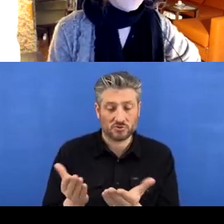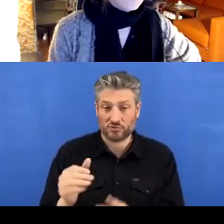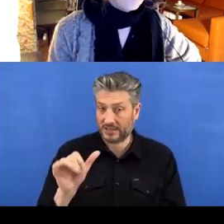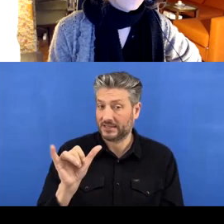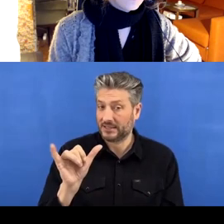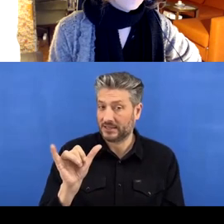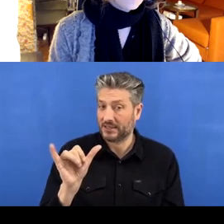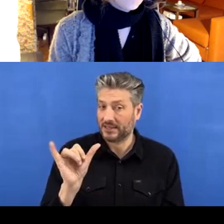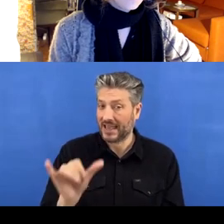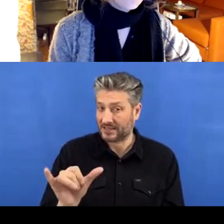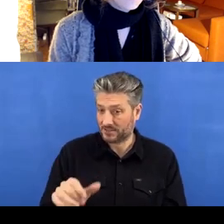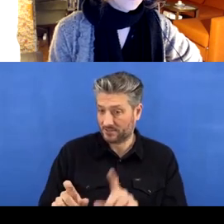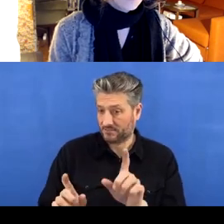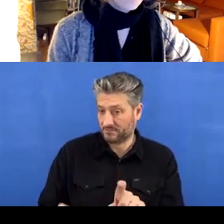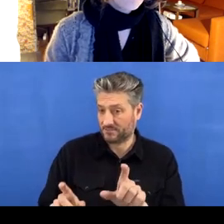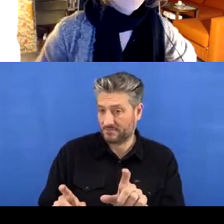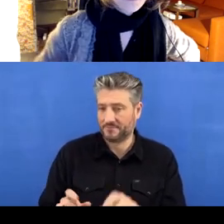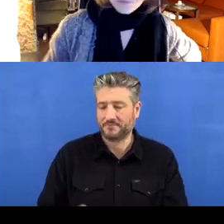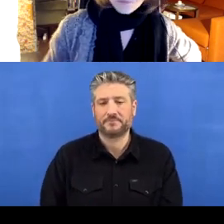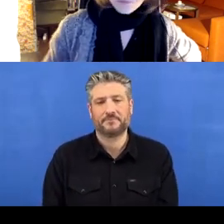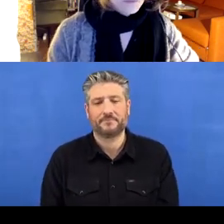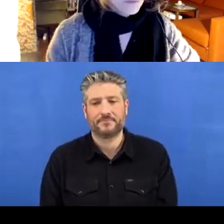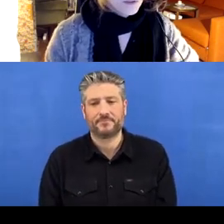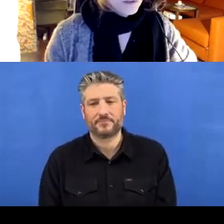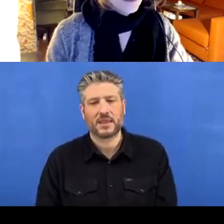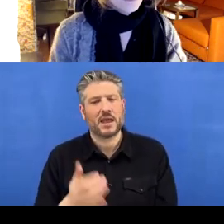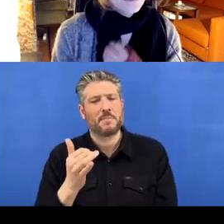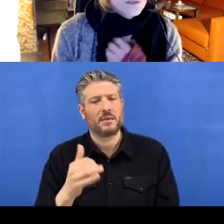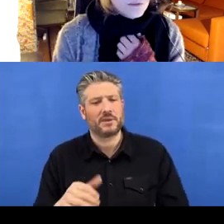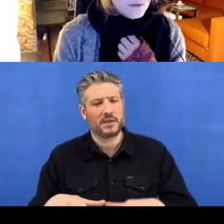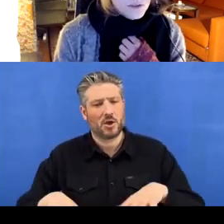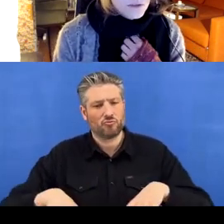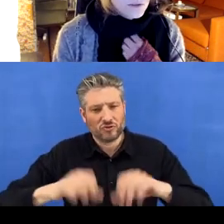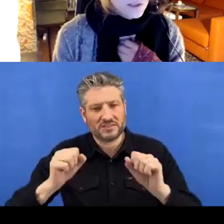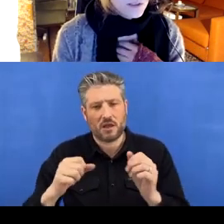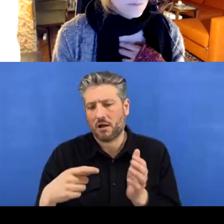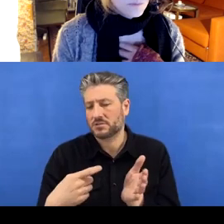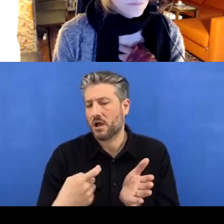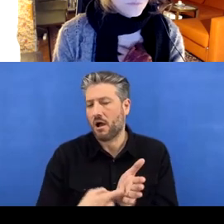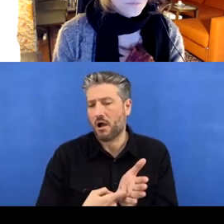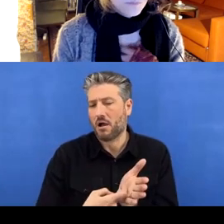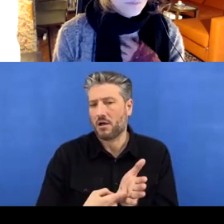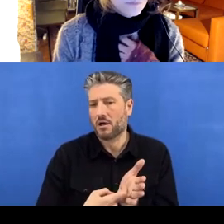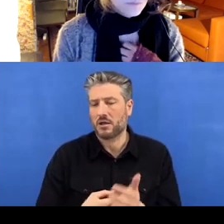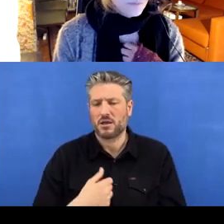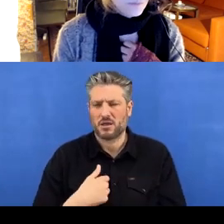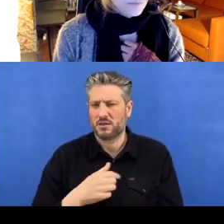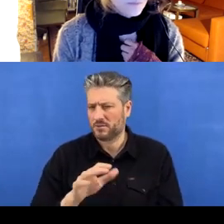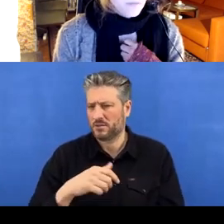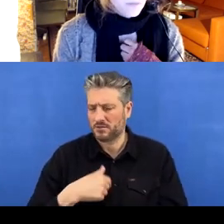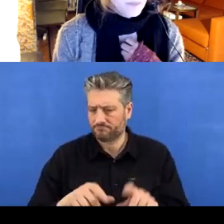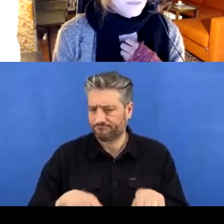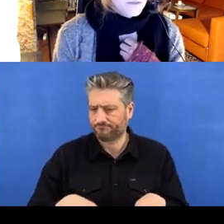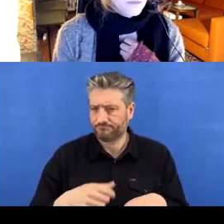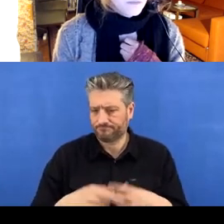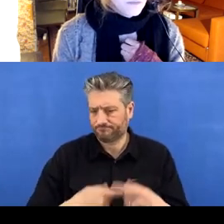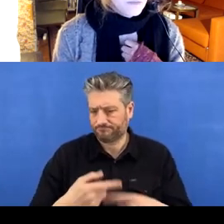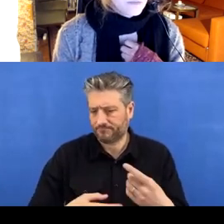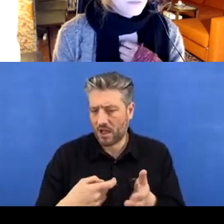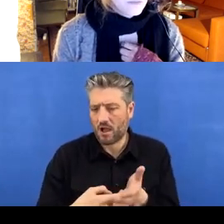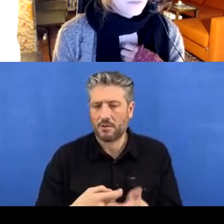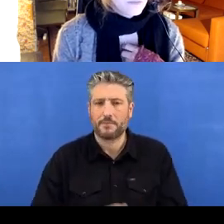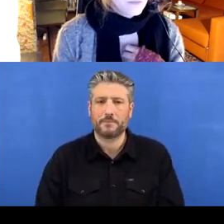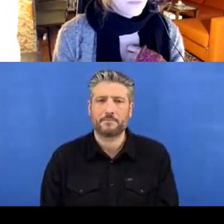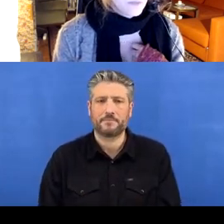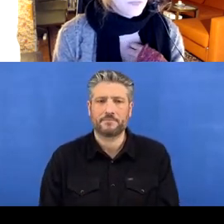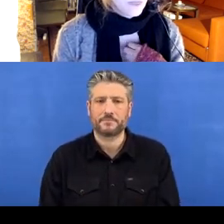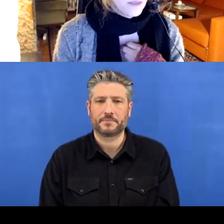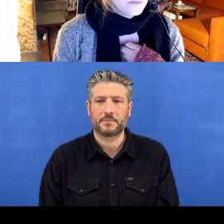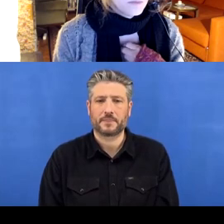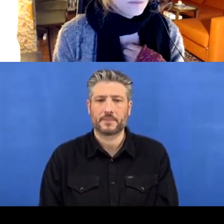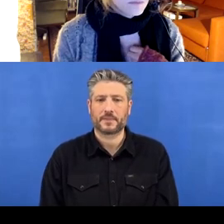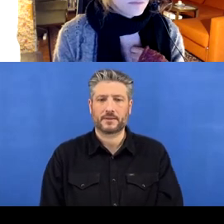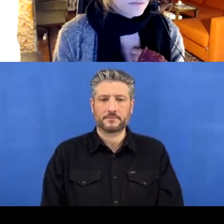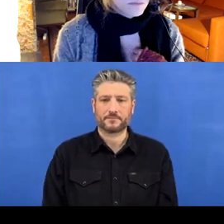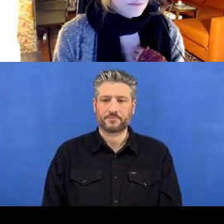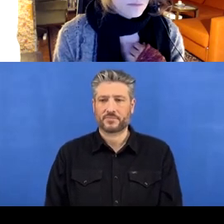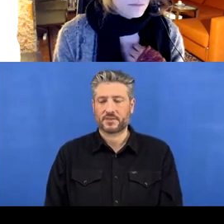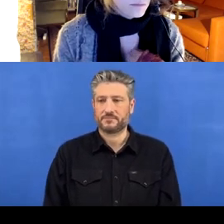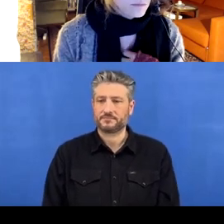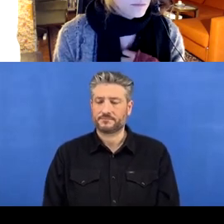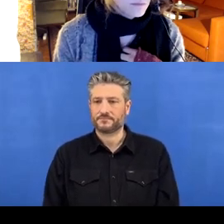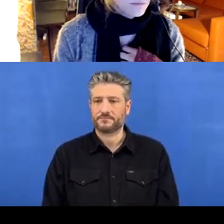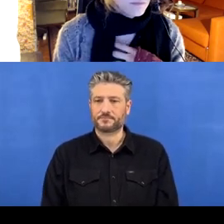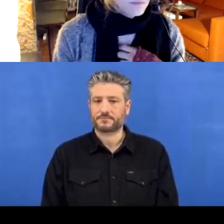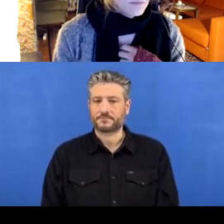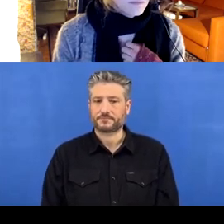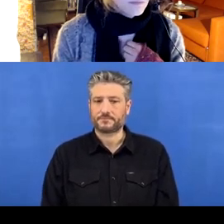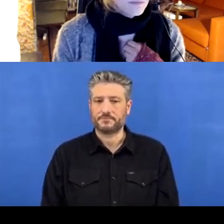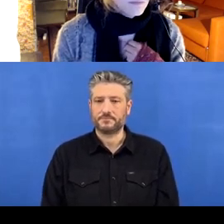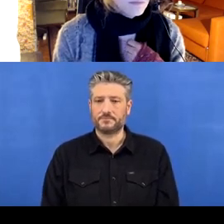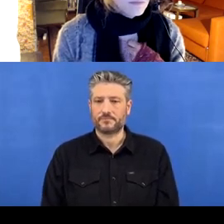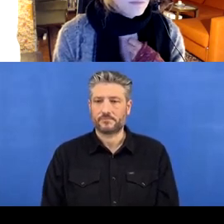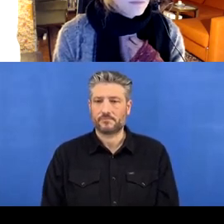and we might need to restart R, which we'll just do quickly.